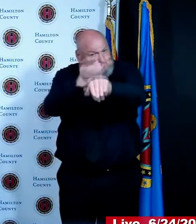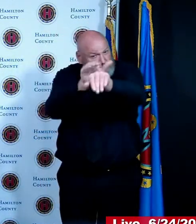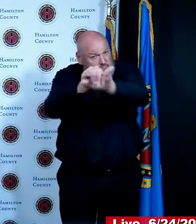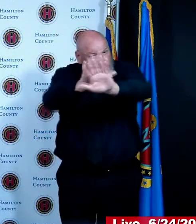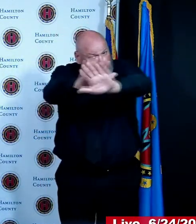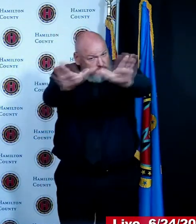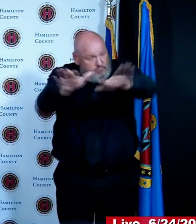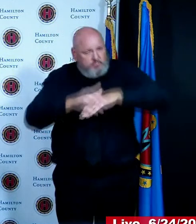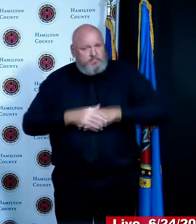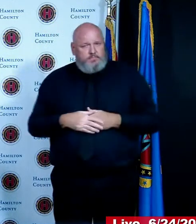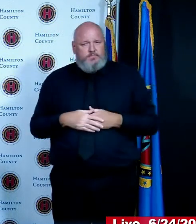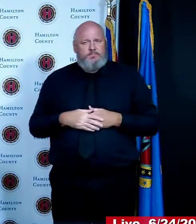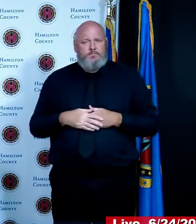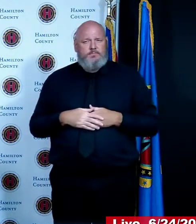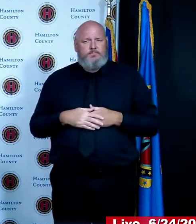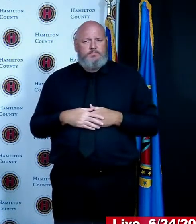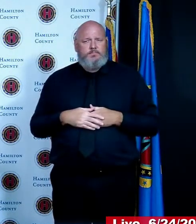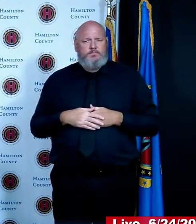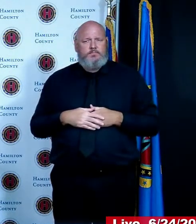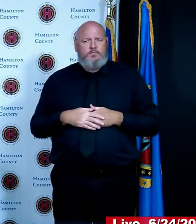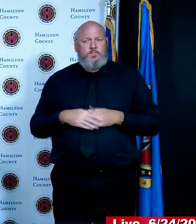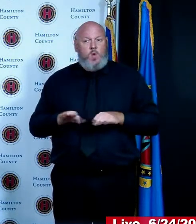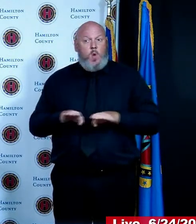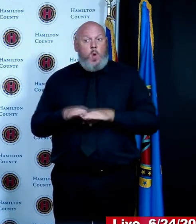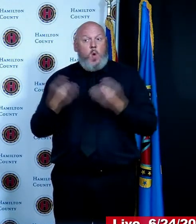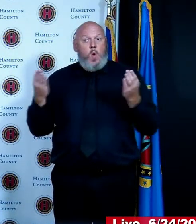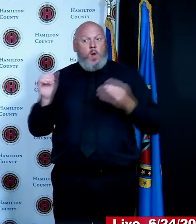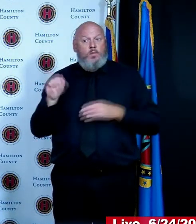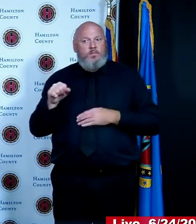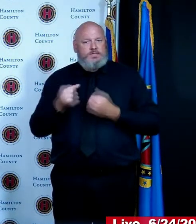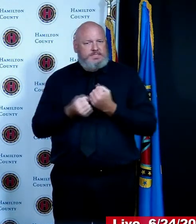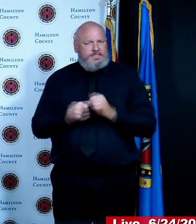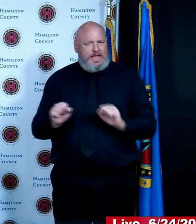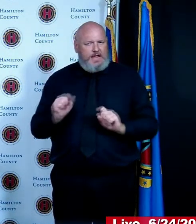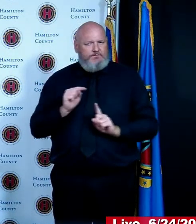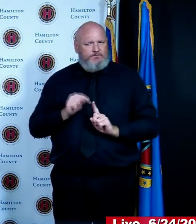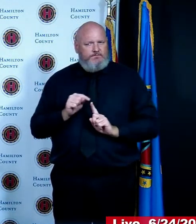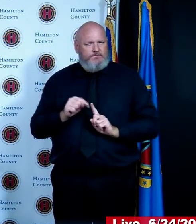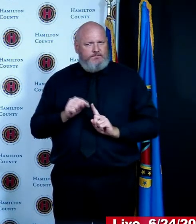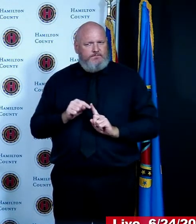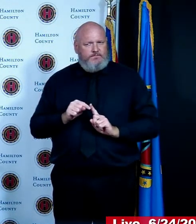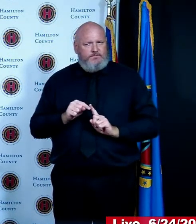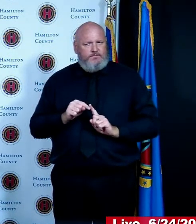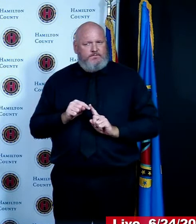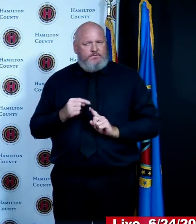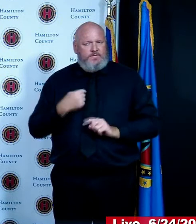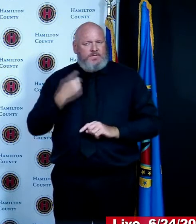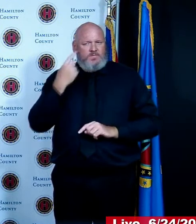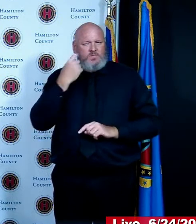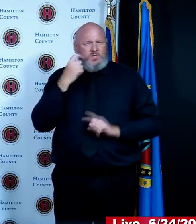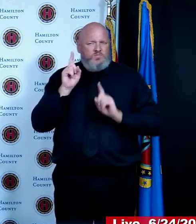yes but safely you know if I've recently gone to a restaurant ate in the tables